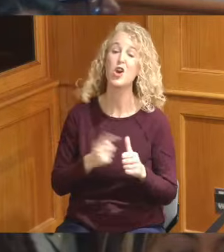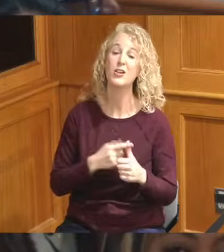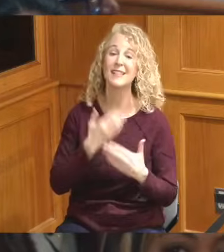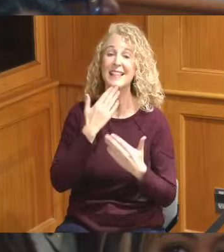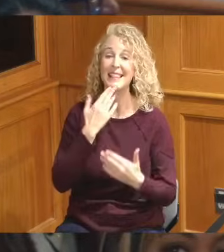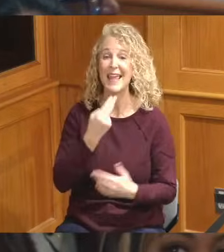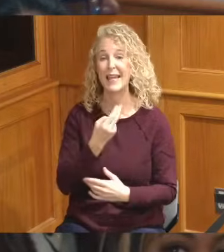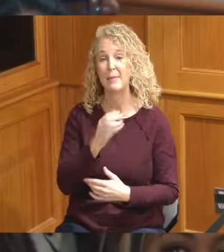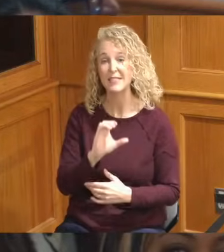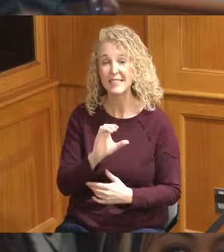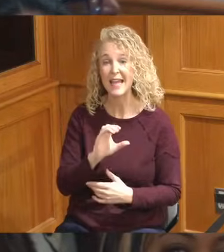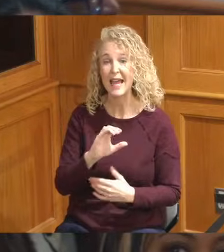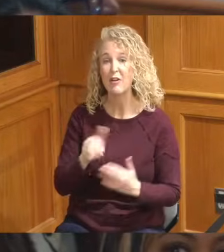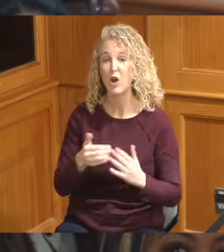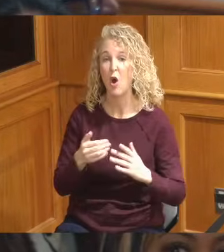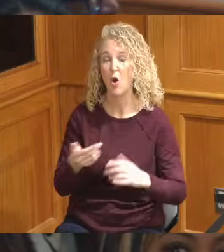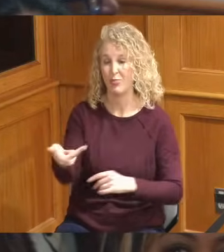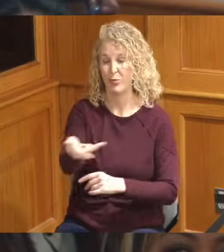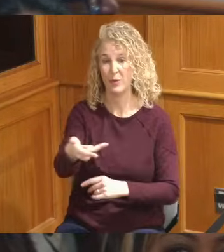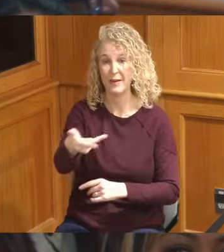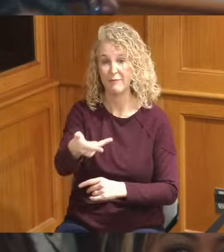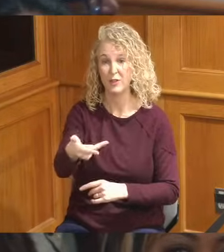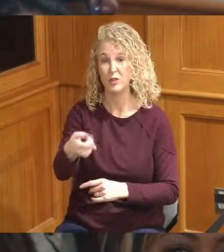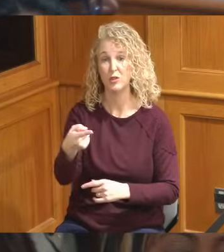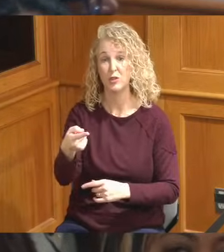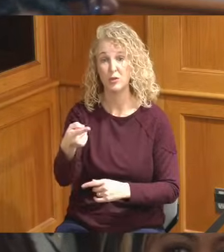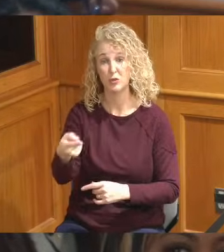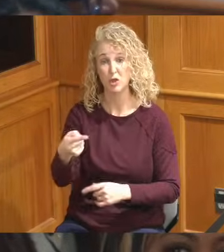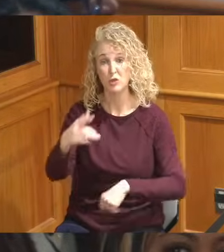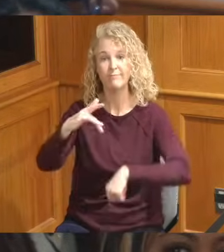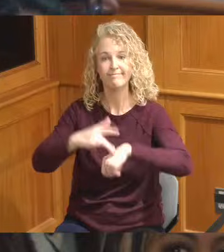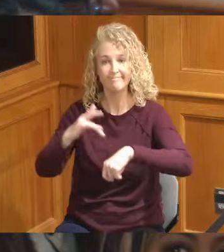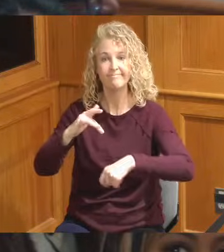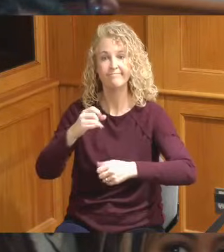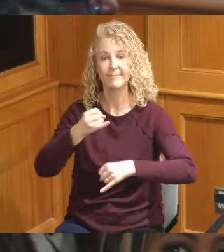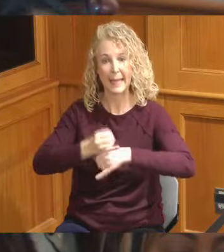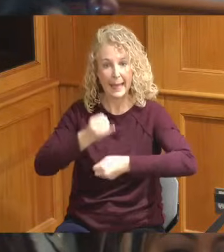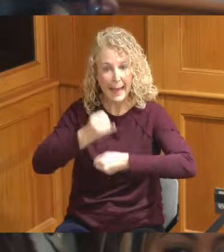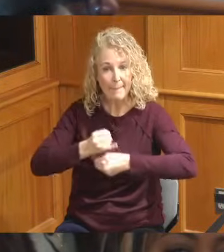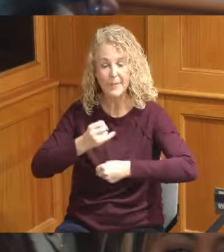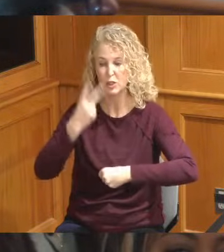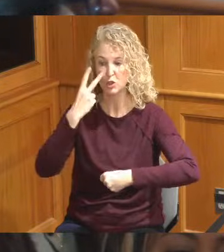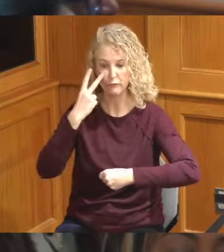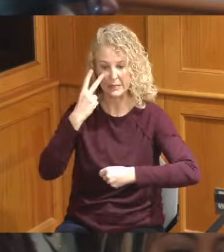and also all the Commissioners. You've been on campus. You supported us all the way and